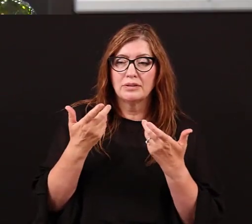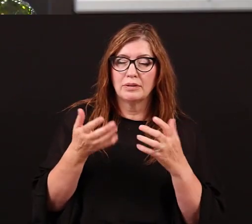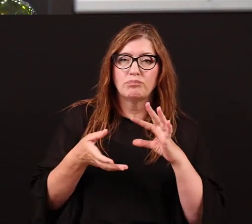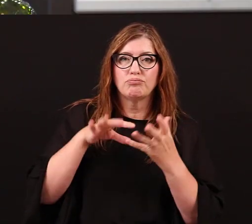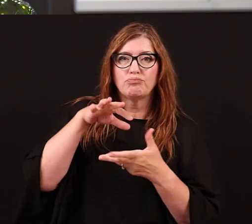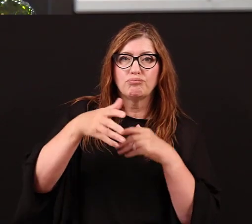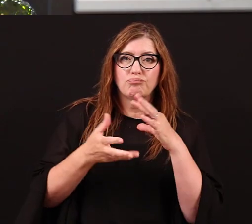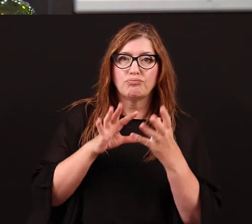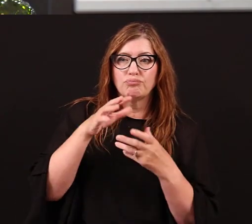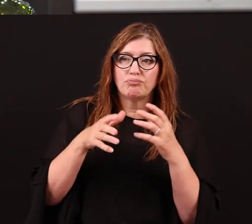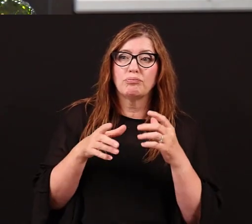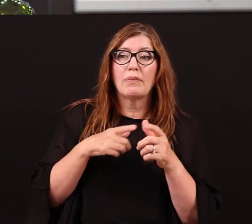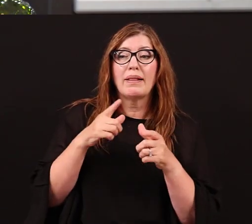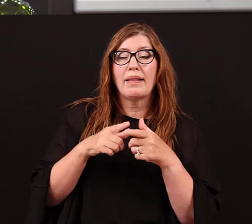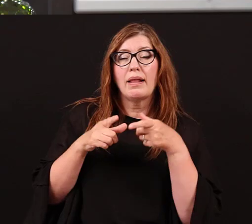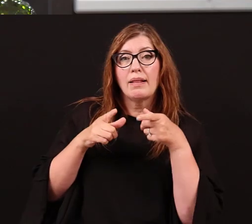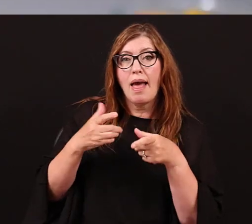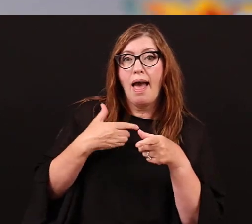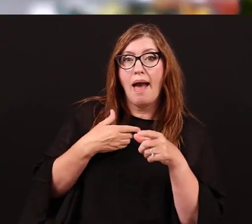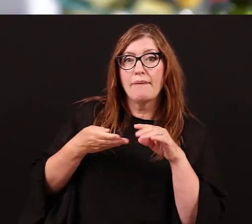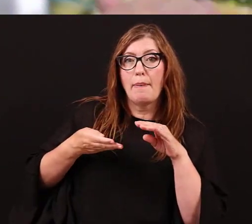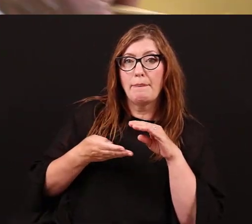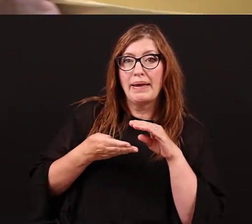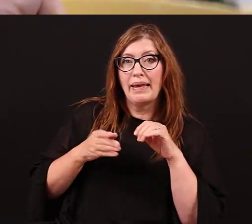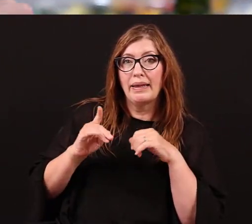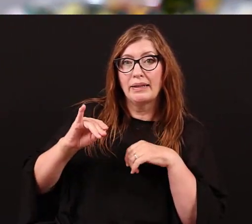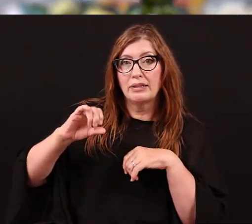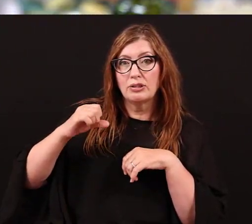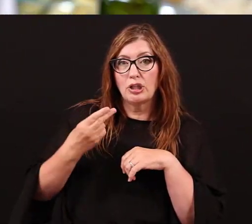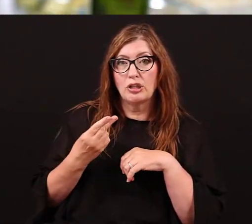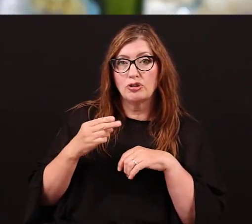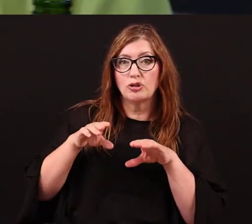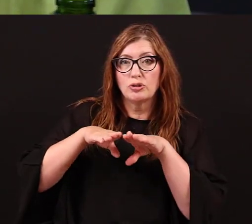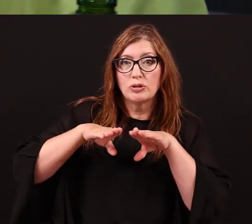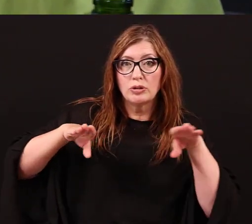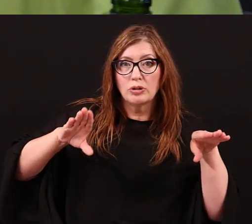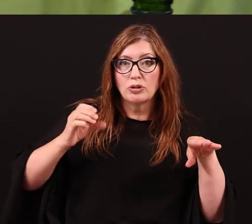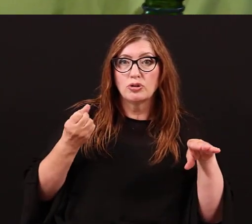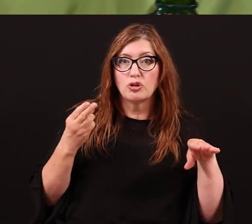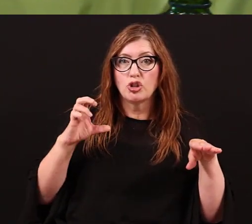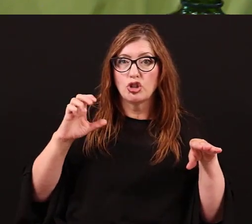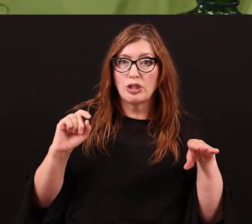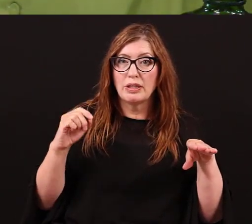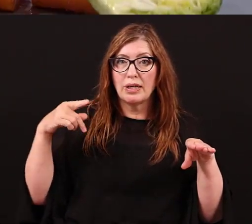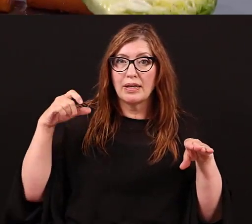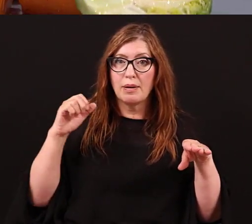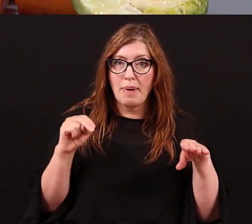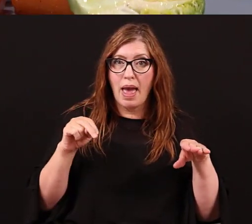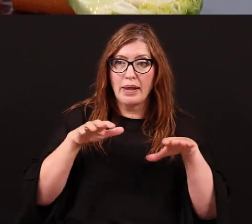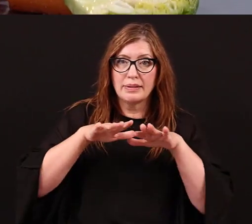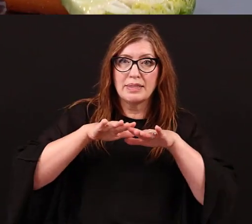Then I have our baking dish here, our sheet pan. I'm just gonna spread 'em out on here like this. And one thing you wanna do is,